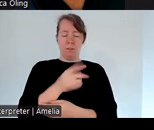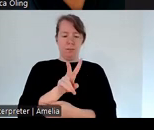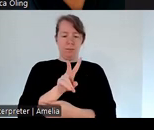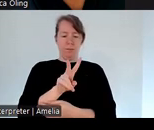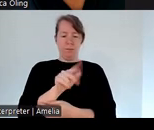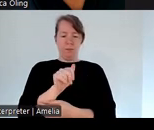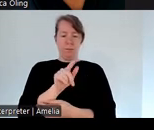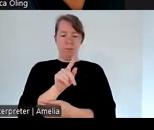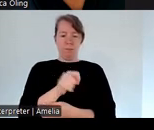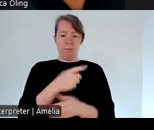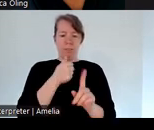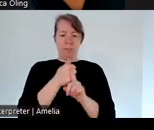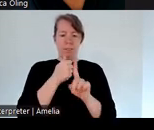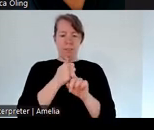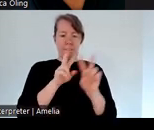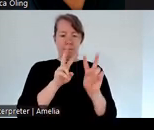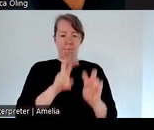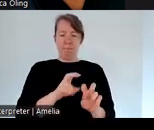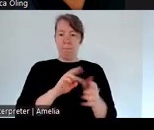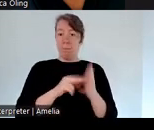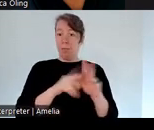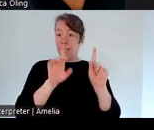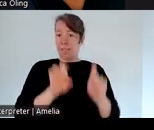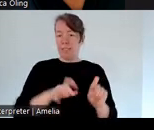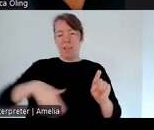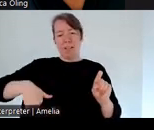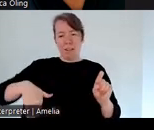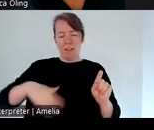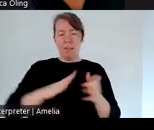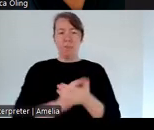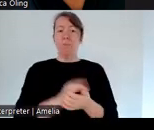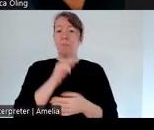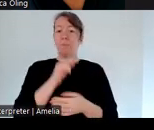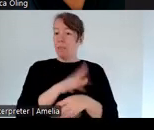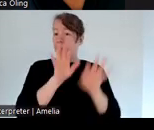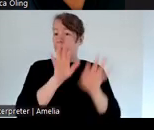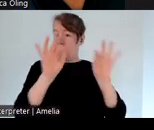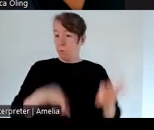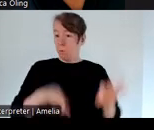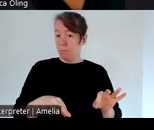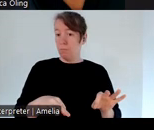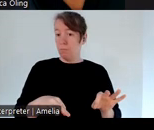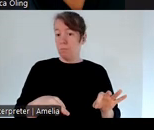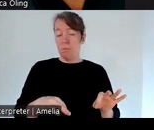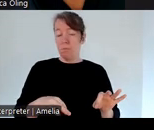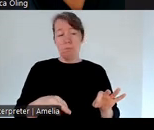You didn't start any testing during this first part. And these were actually forms for the group. Anybody could use those individually.